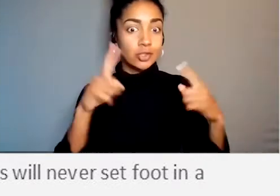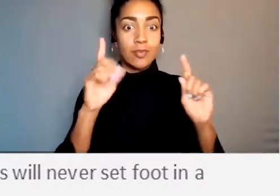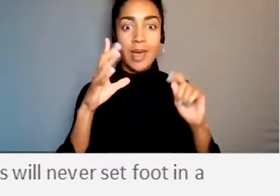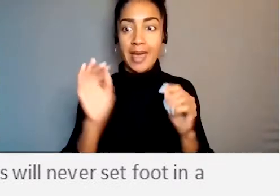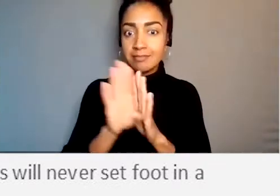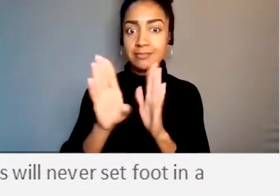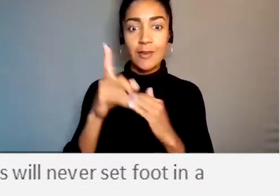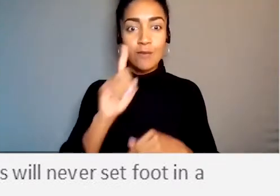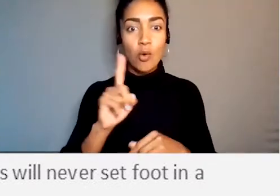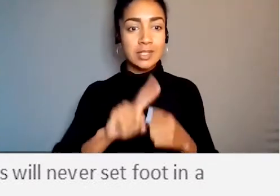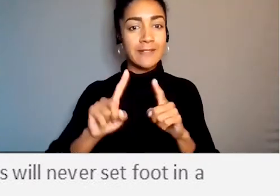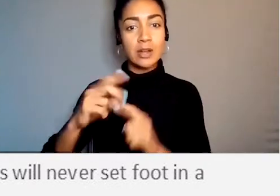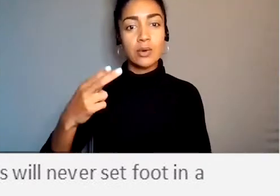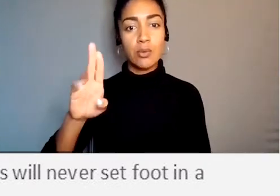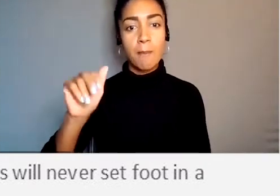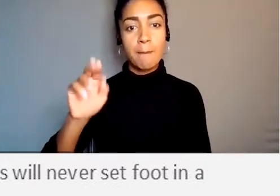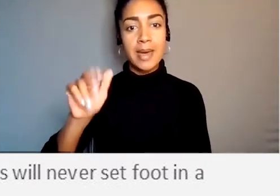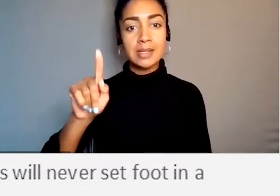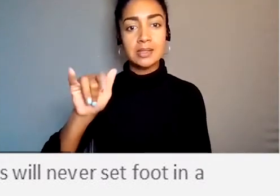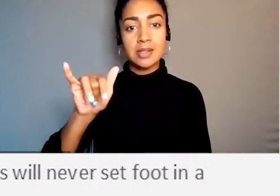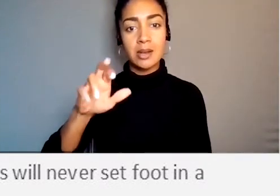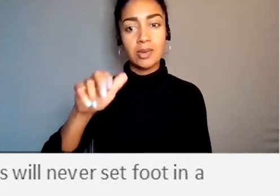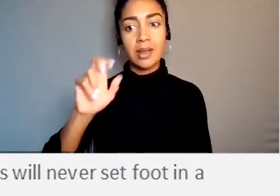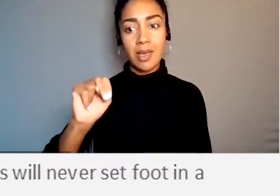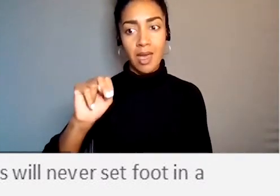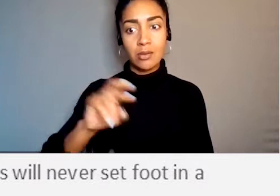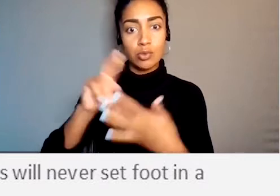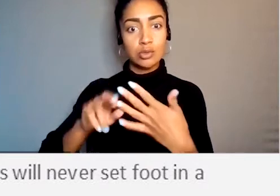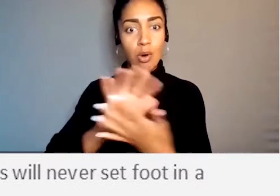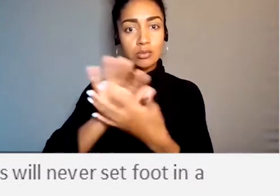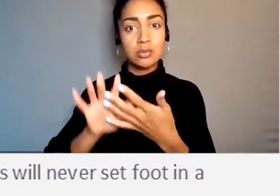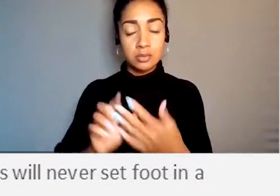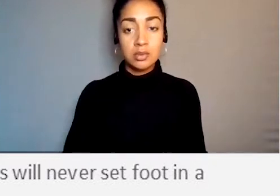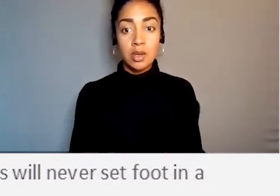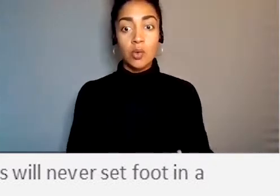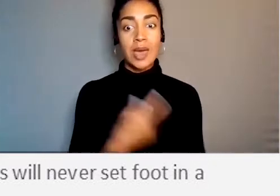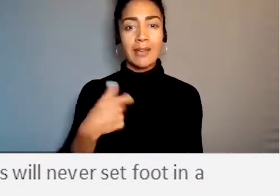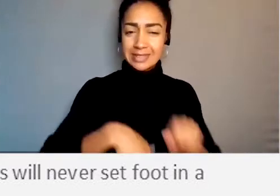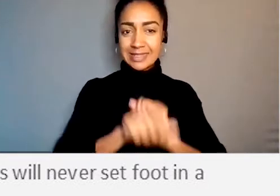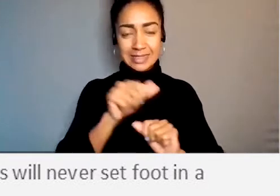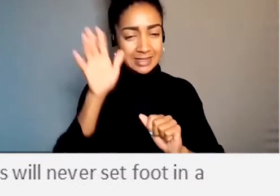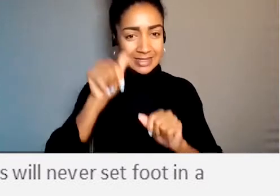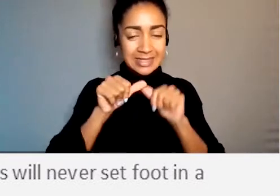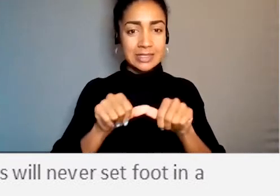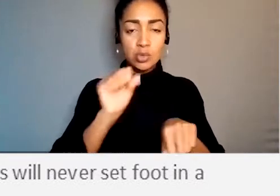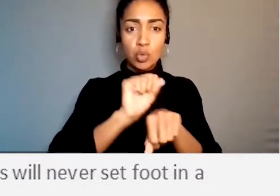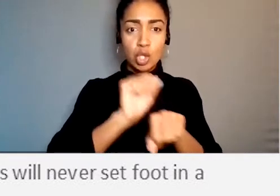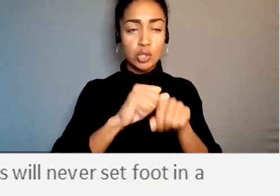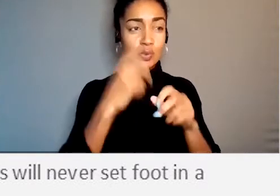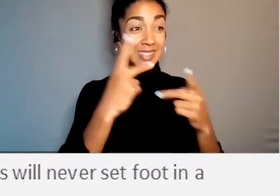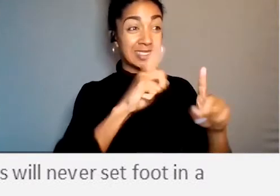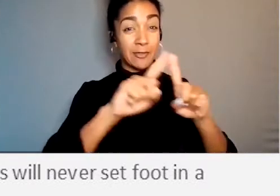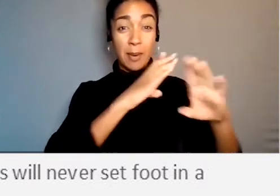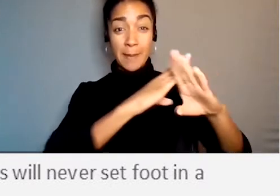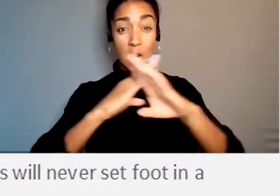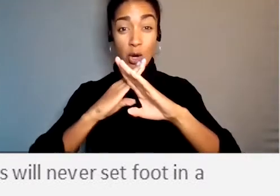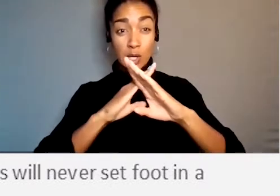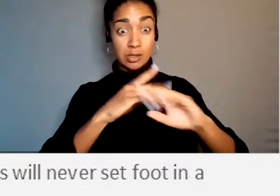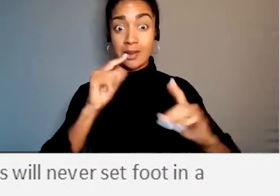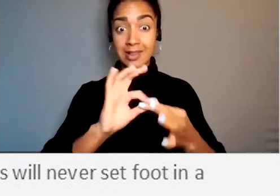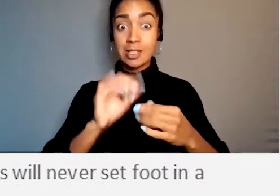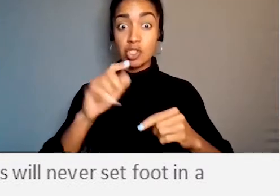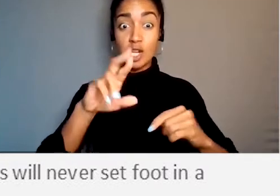barriers to save quality inclusive education, especially for girls and women.